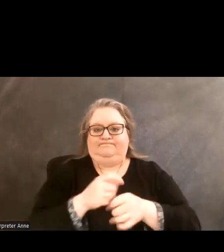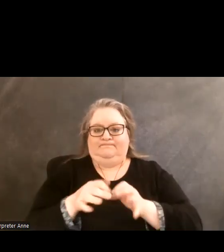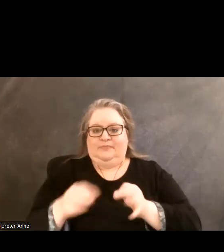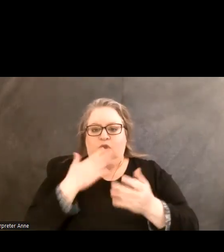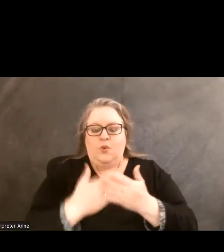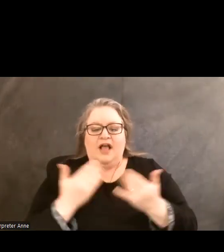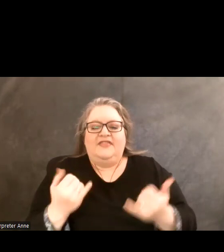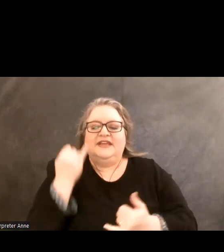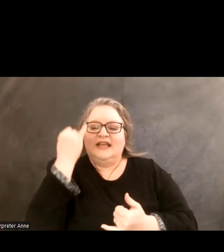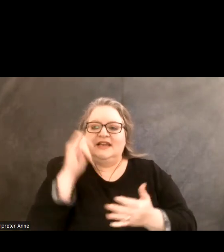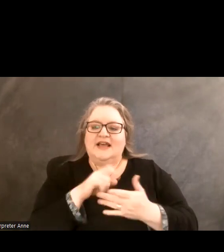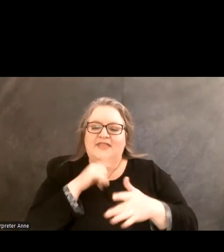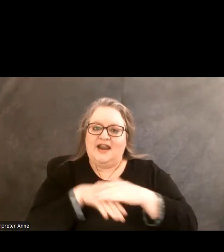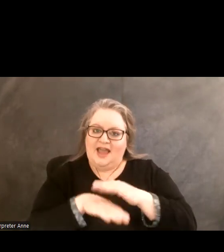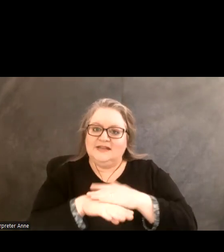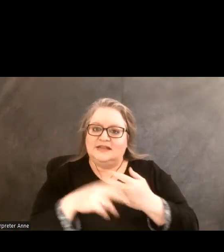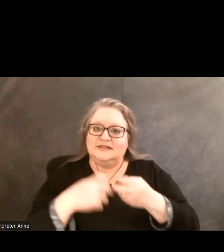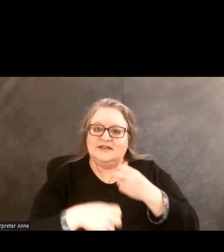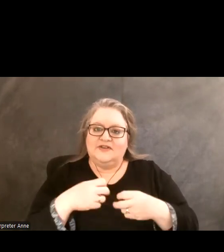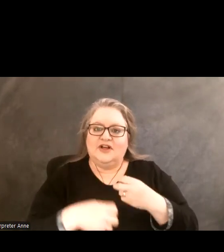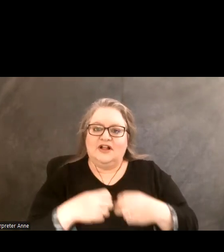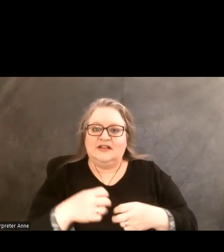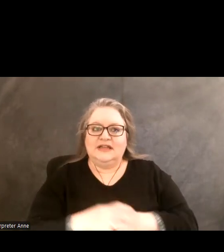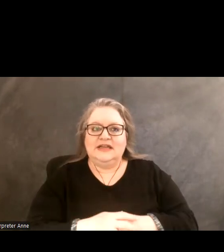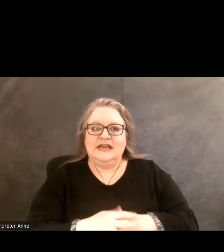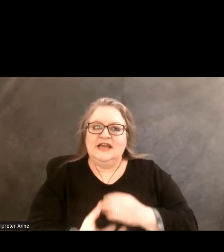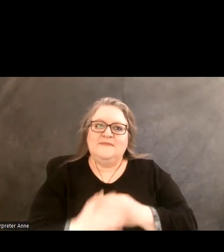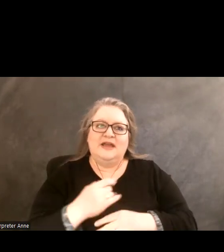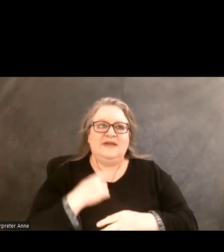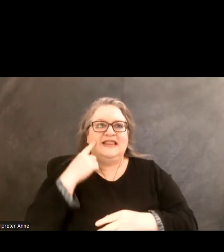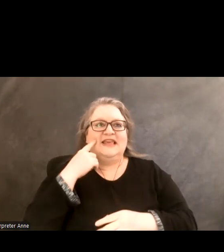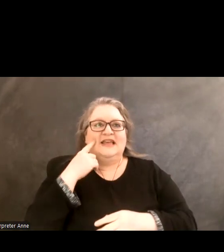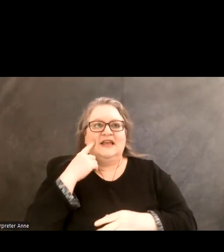that access is difficult made me think of how the side effect for